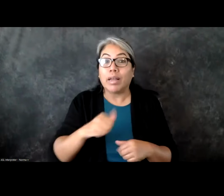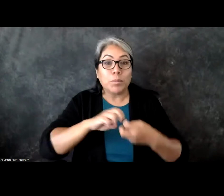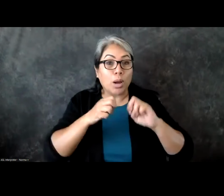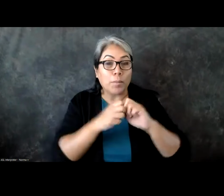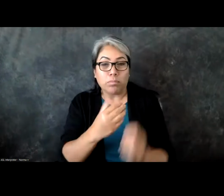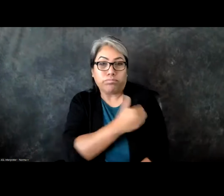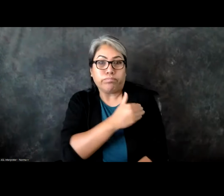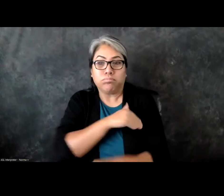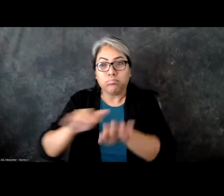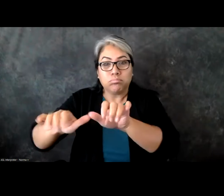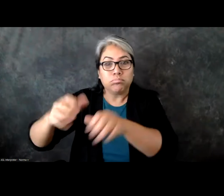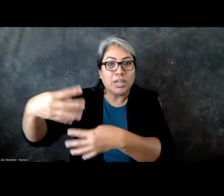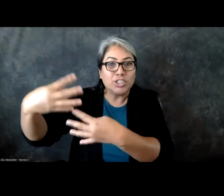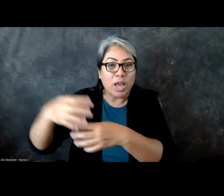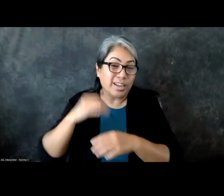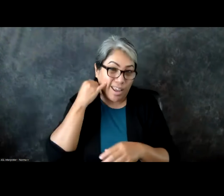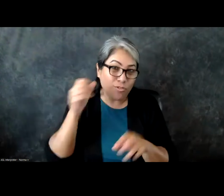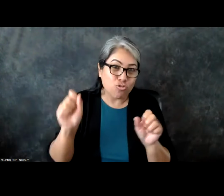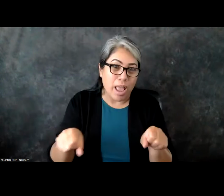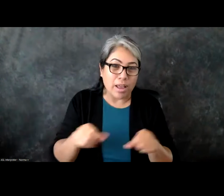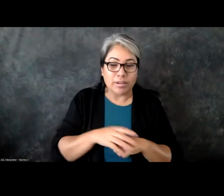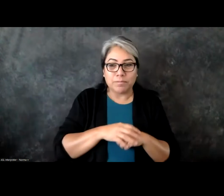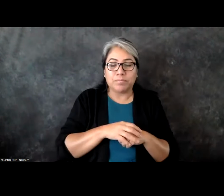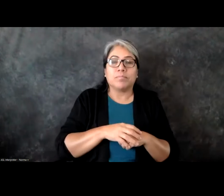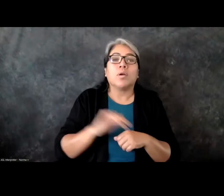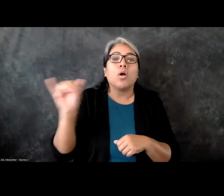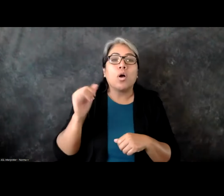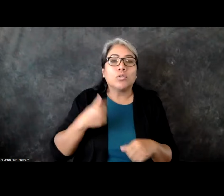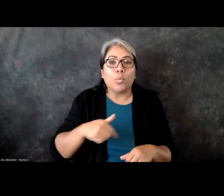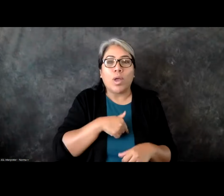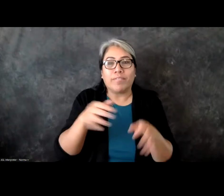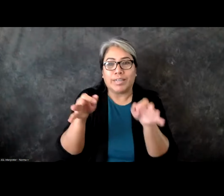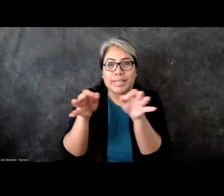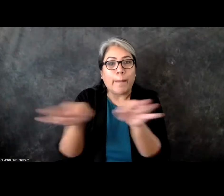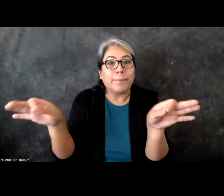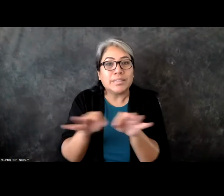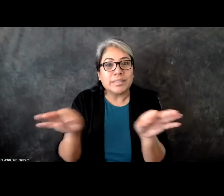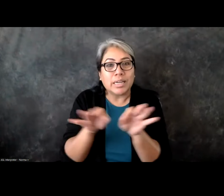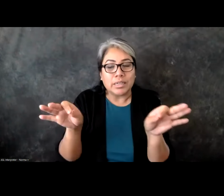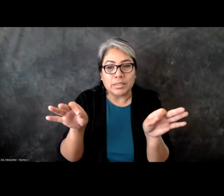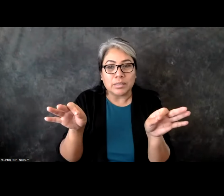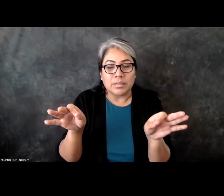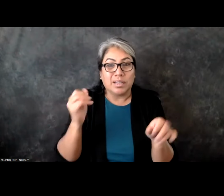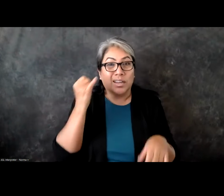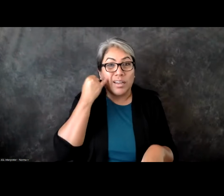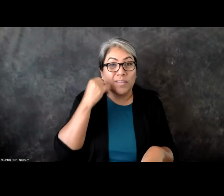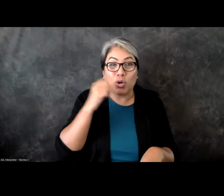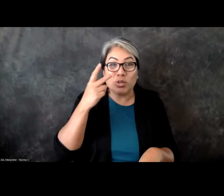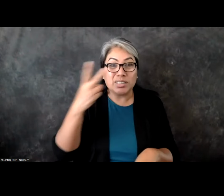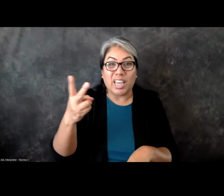make sure that our interpreter is spotlighted the whole time. If there's any problem, let us know in the chat, if possible.